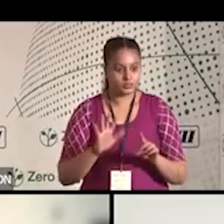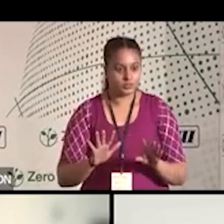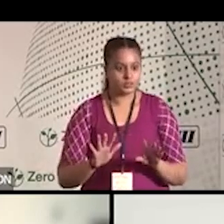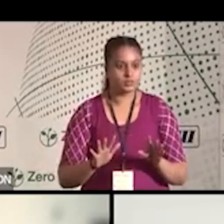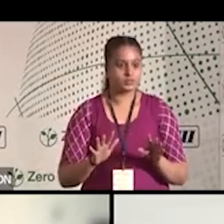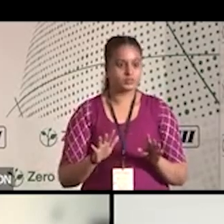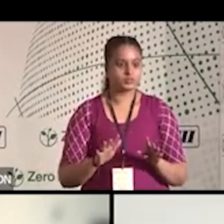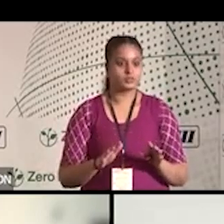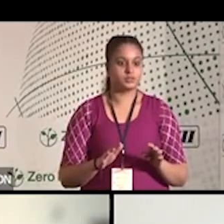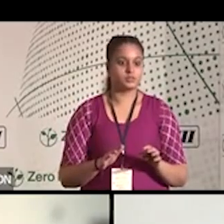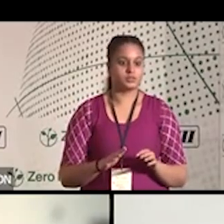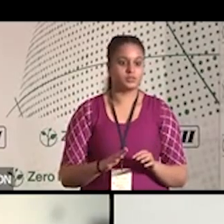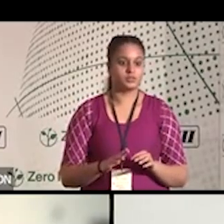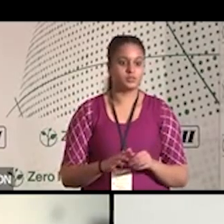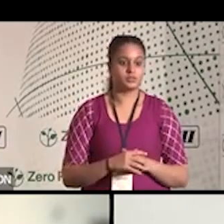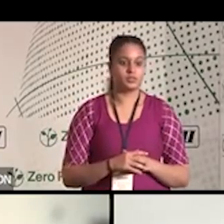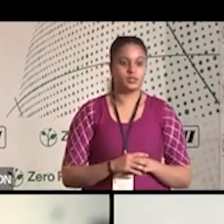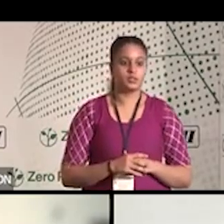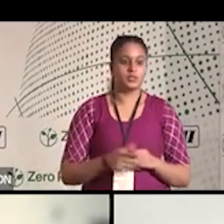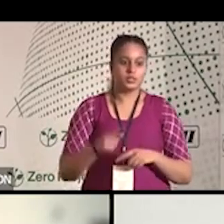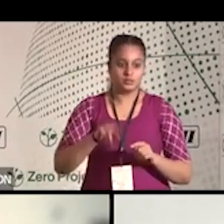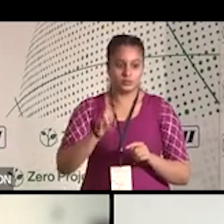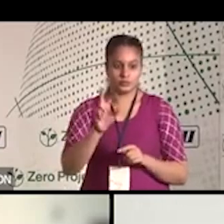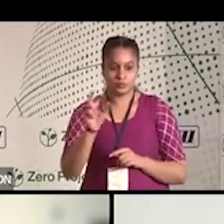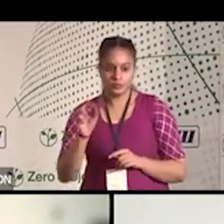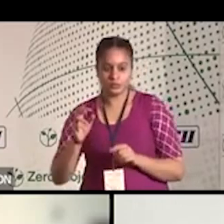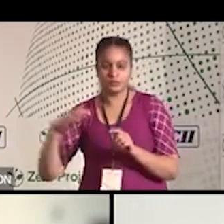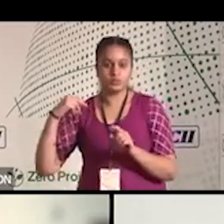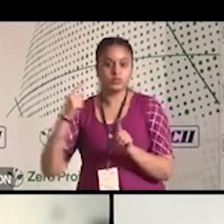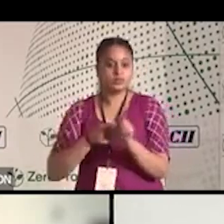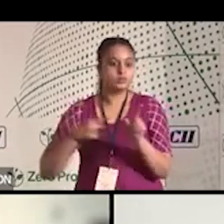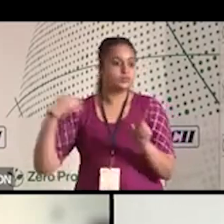for over 200 years and I say 200 years because